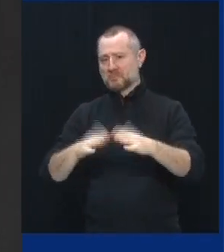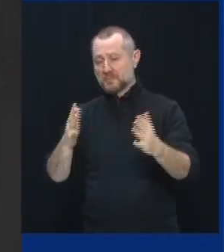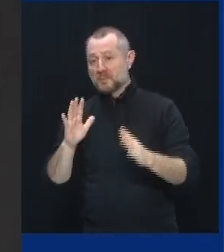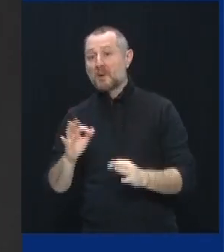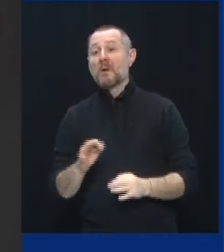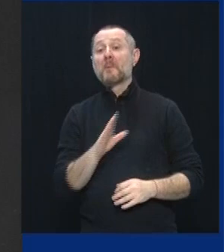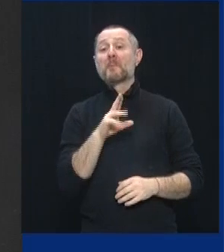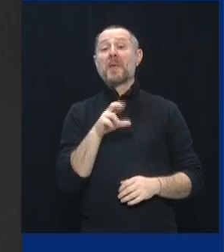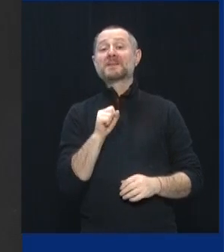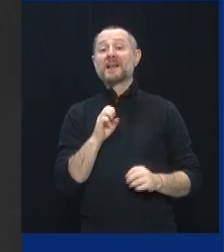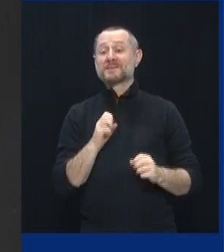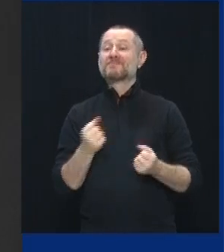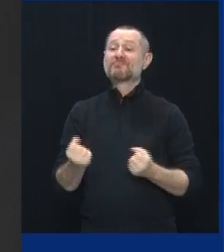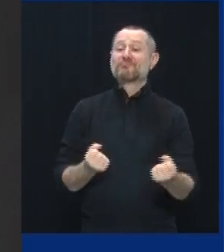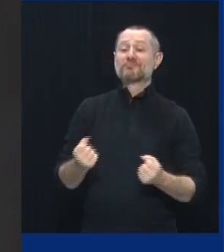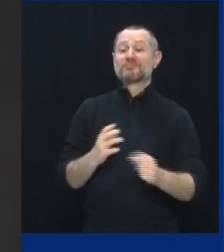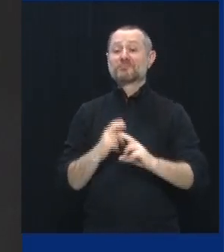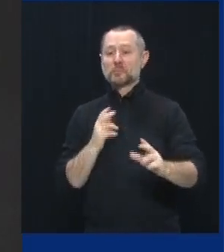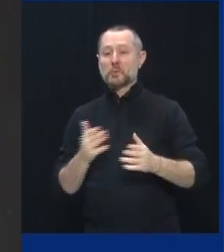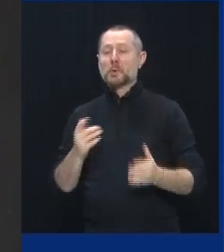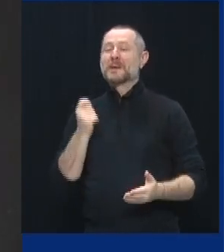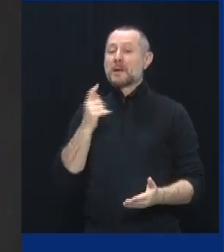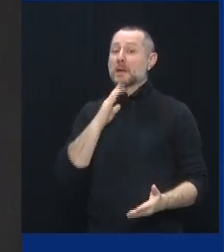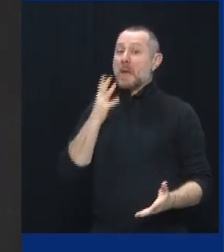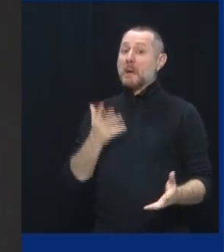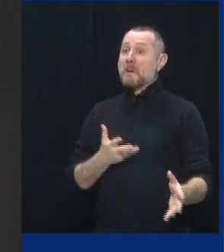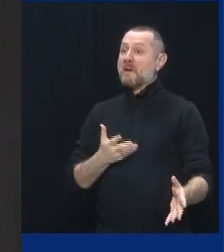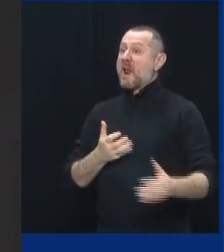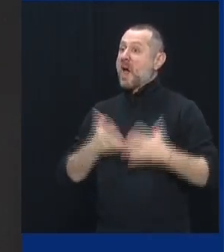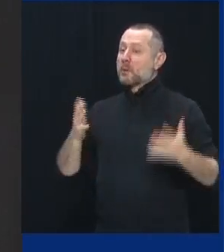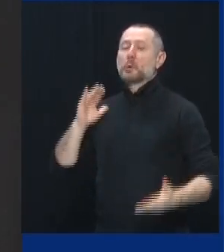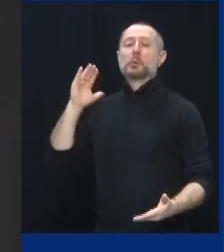A.M. AND METRO NORTH'S FIRST TRAINS COMMENCED AROUND THE SAME TIME REGULAR SERVICE.